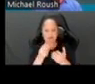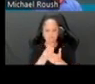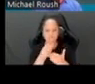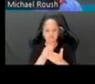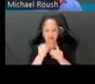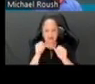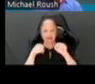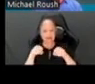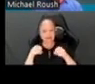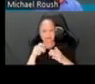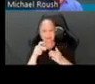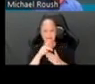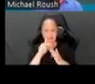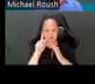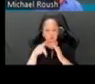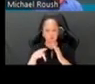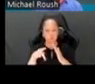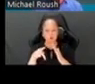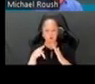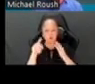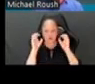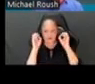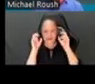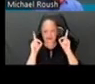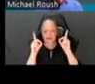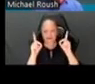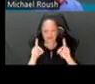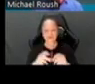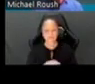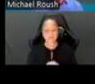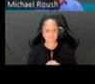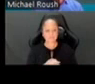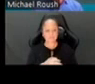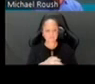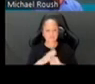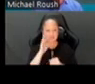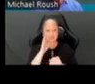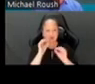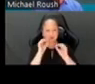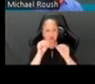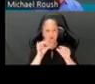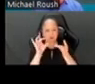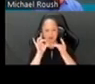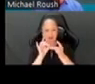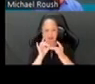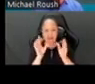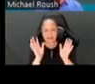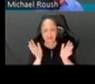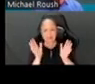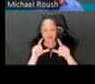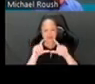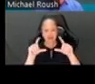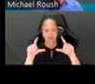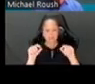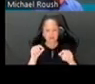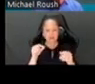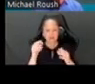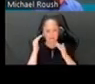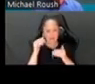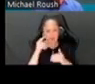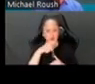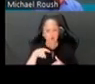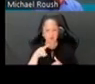programming and education. We'll put the link in the chat box. Please take a few minutes